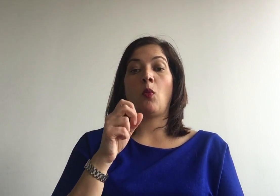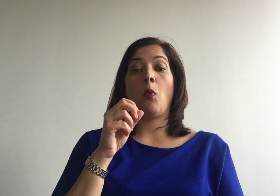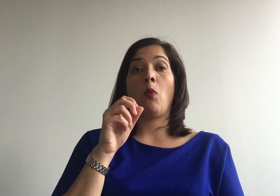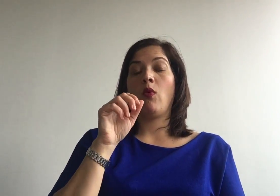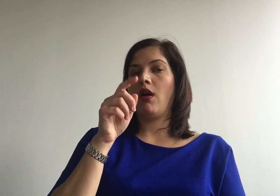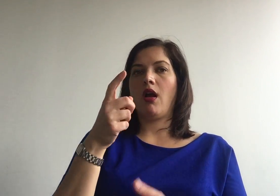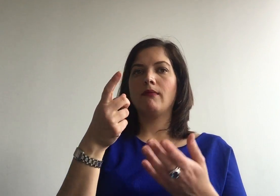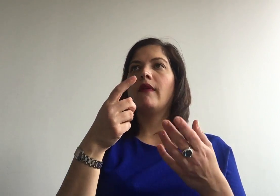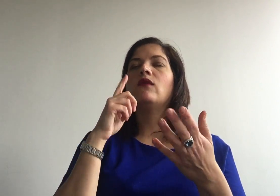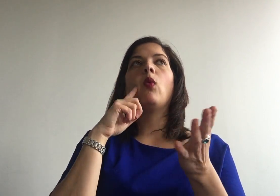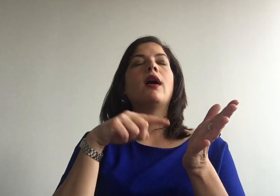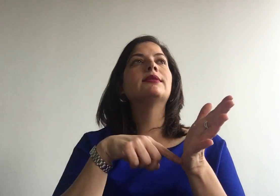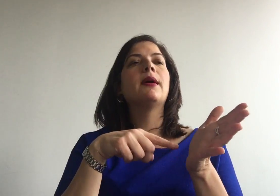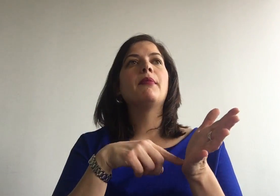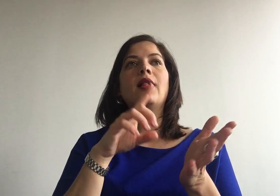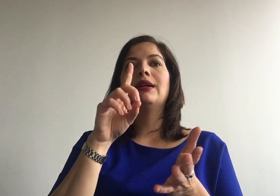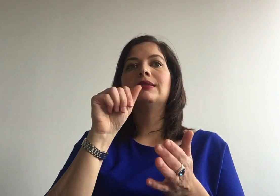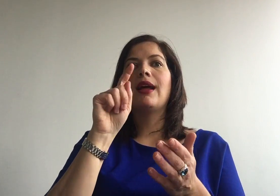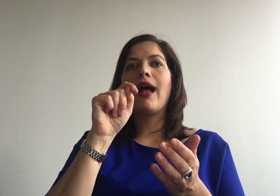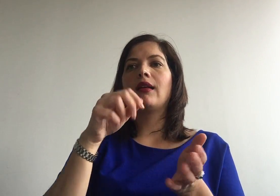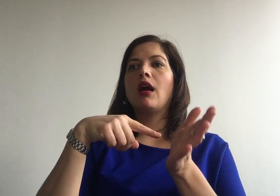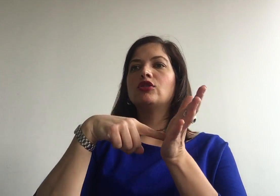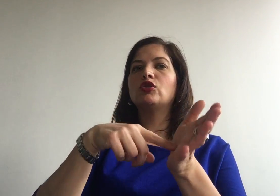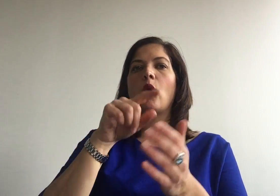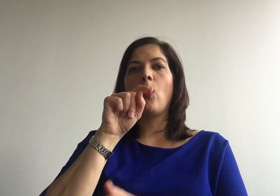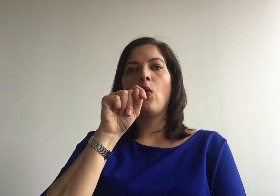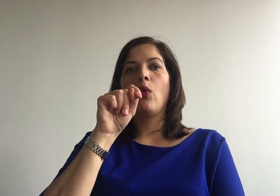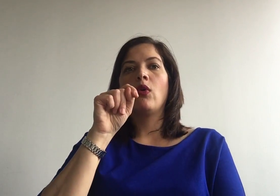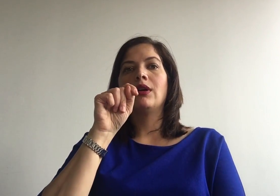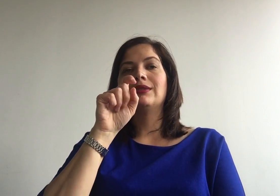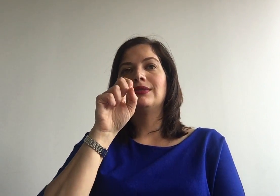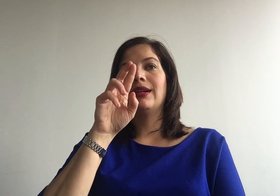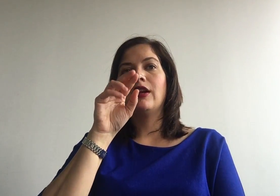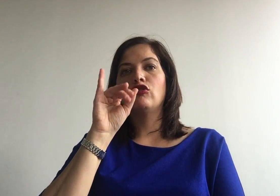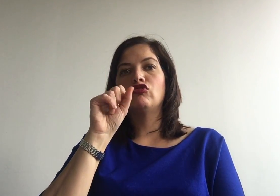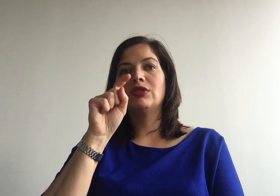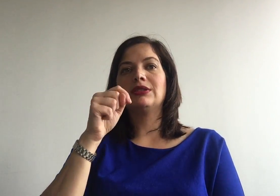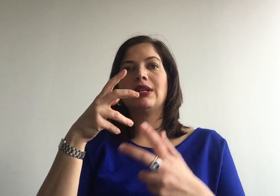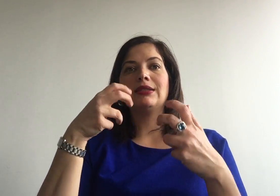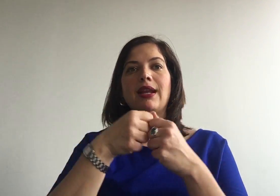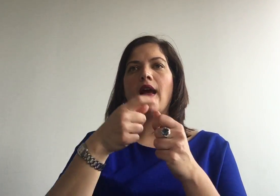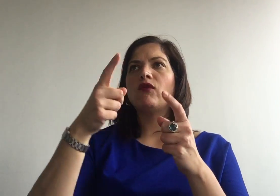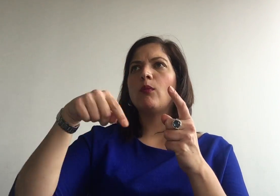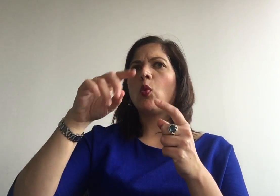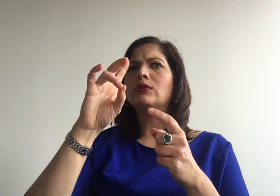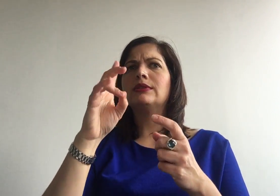For example he did not provide data or statistics to show that there were terrorist attacks related to